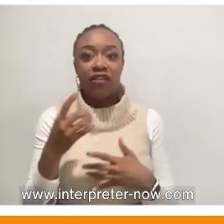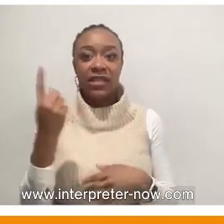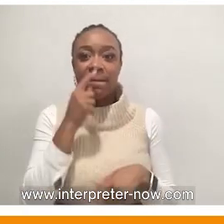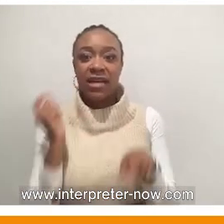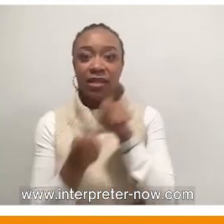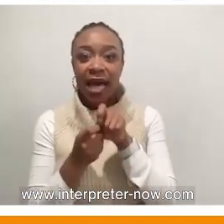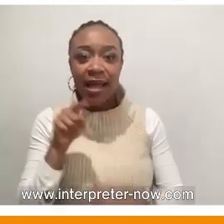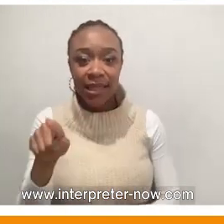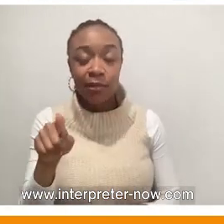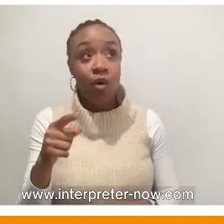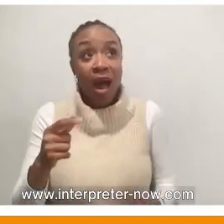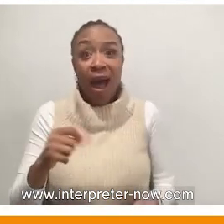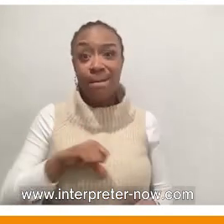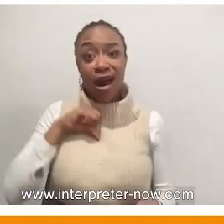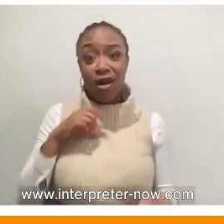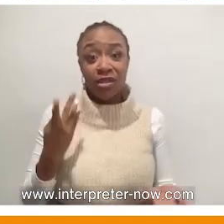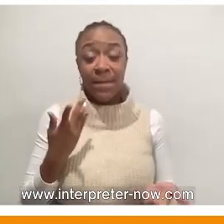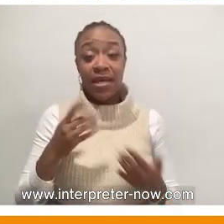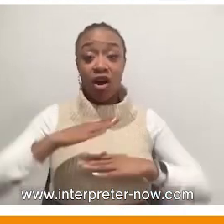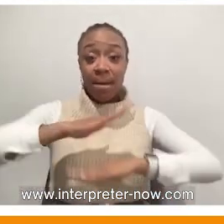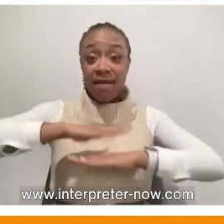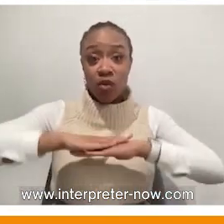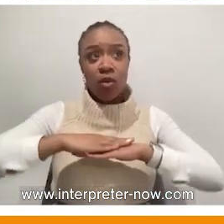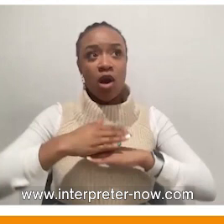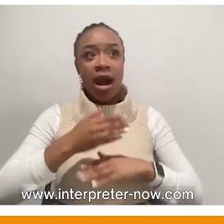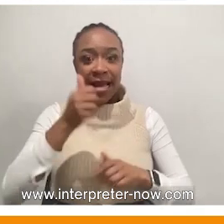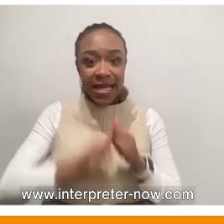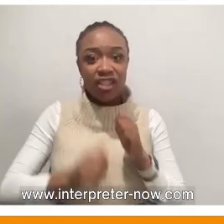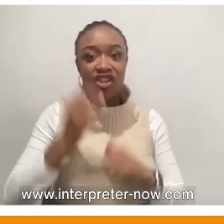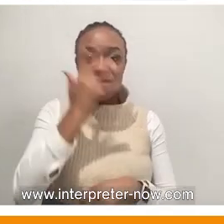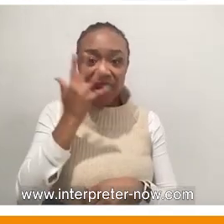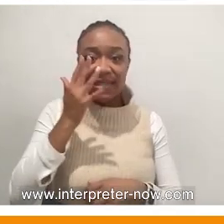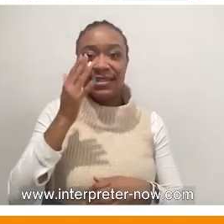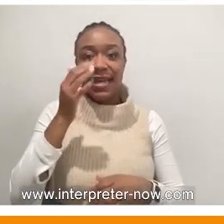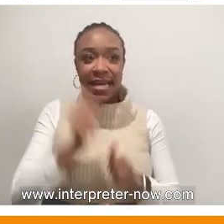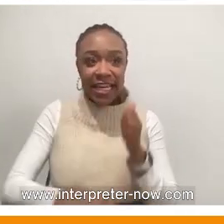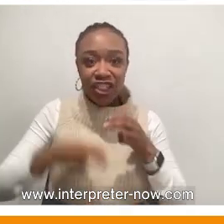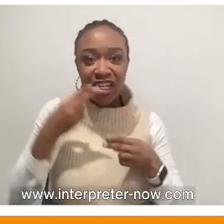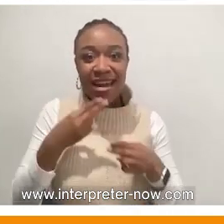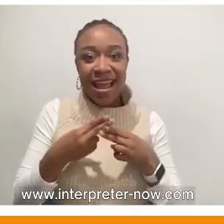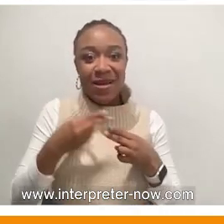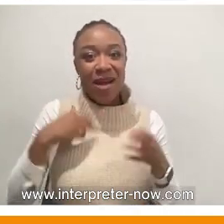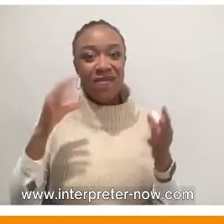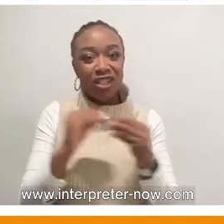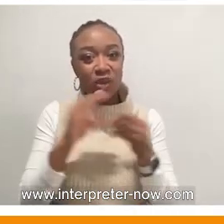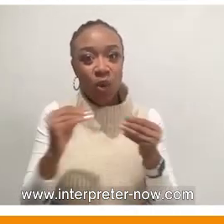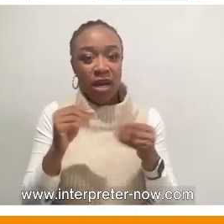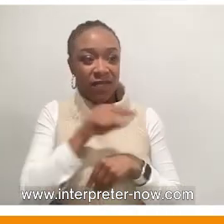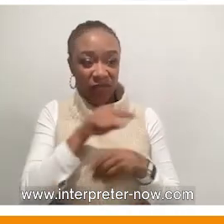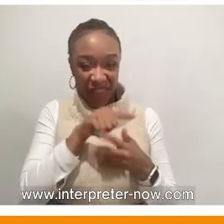So I'm proud of being one of the only platforms where there is a face and a name to each story